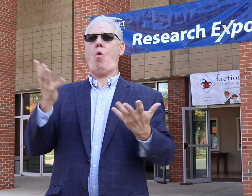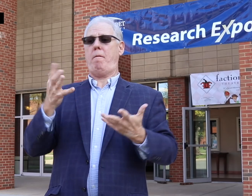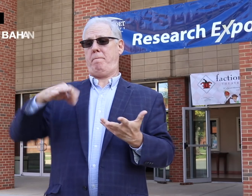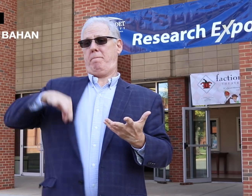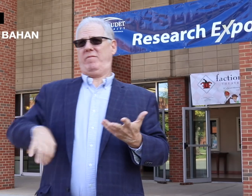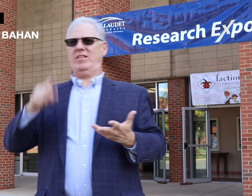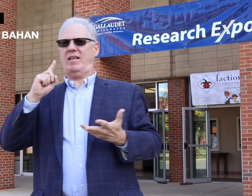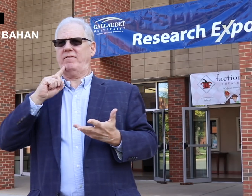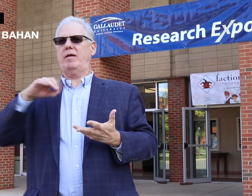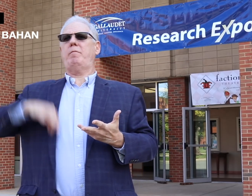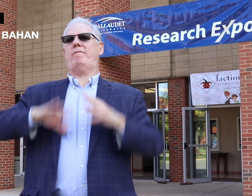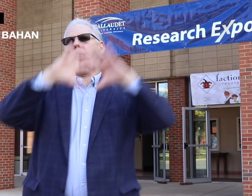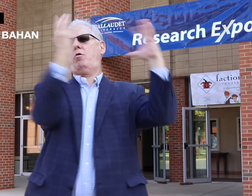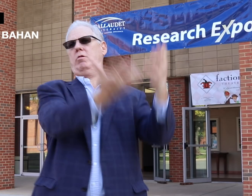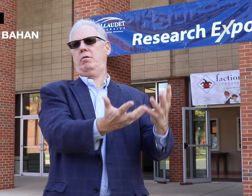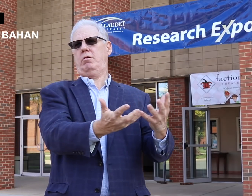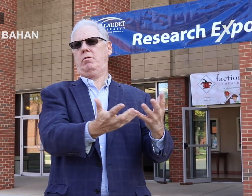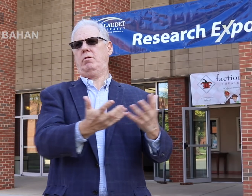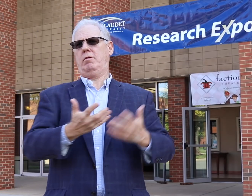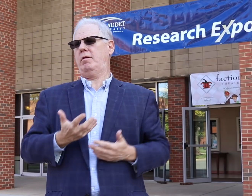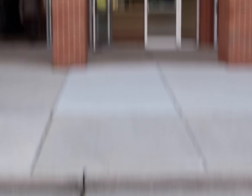What benefits the deaf, benefits the world.